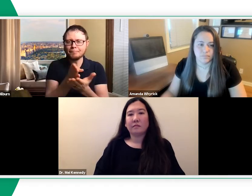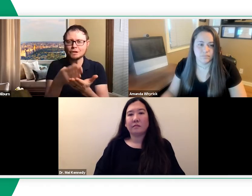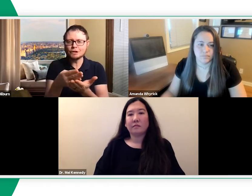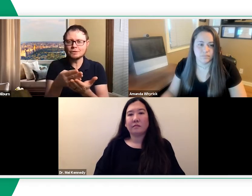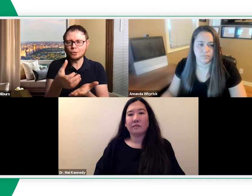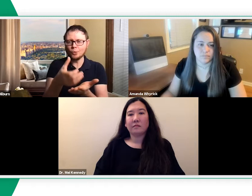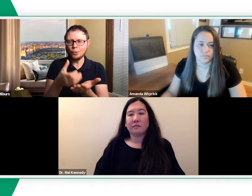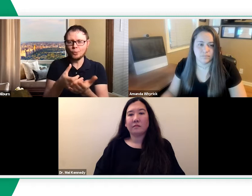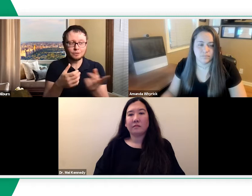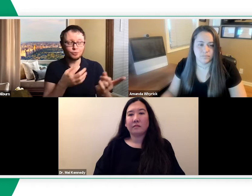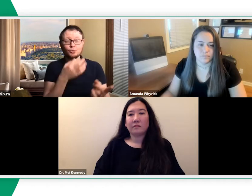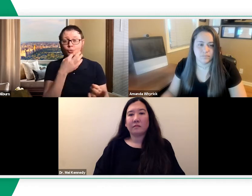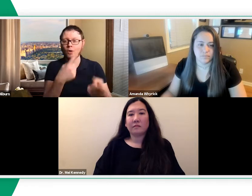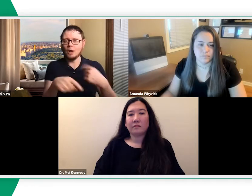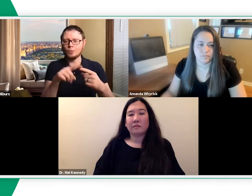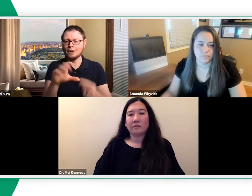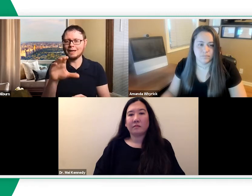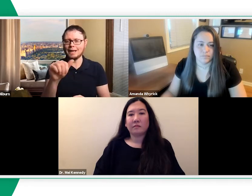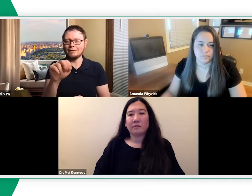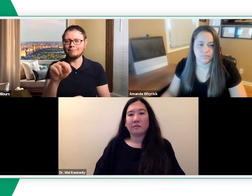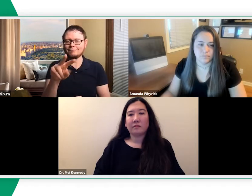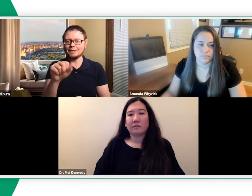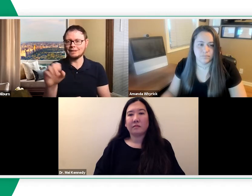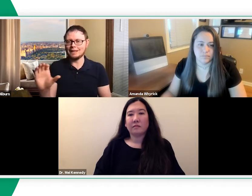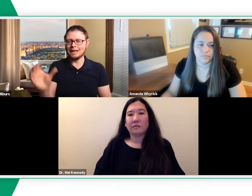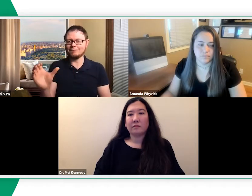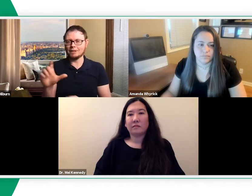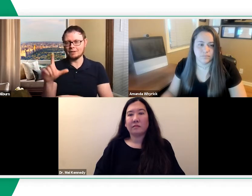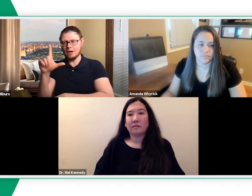times. One of them, we have a budgeting course that's